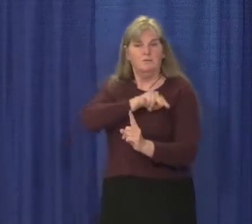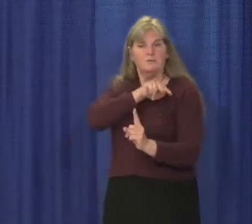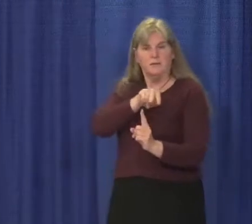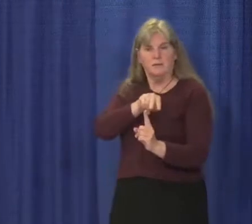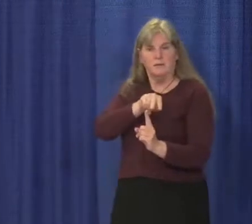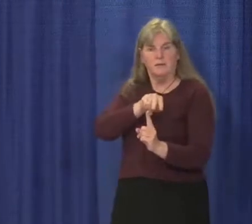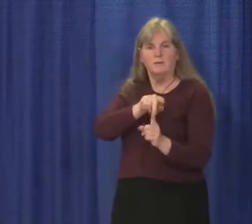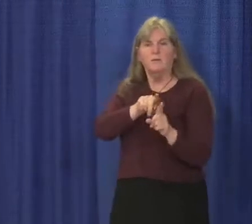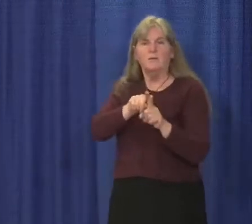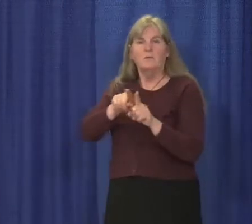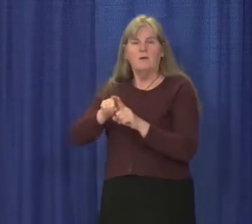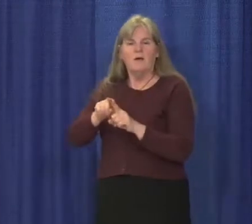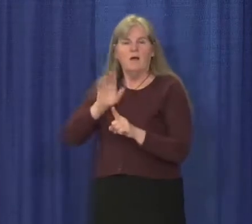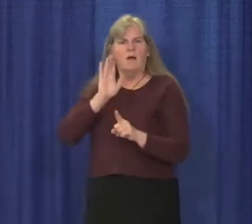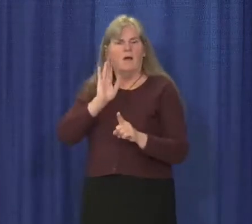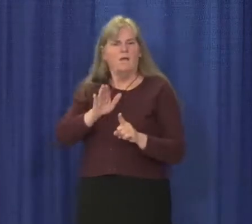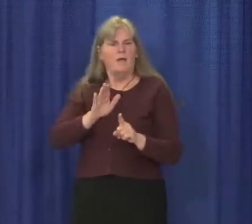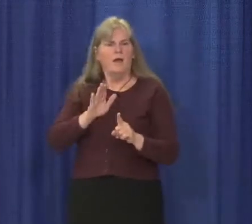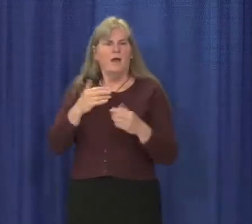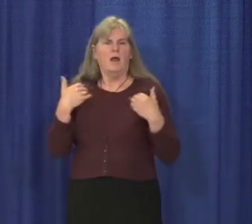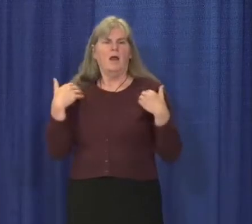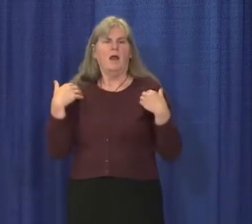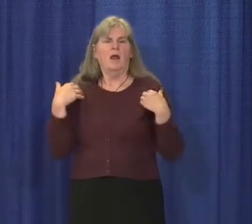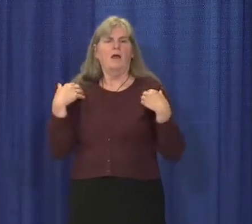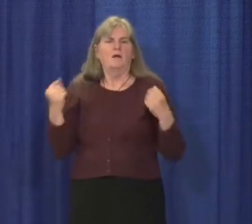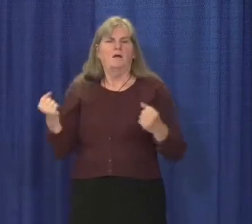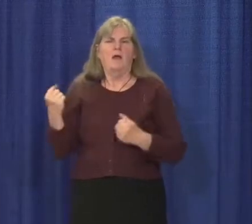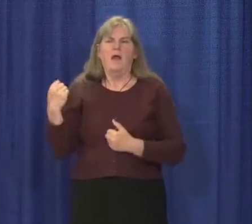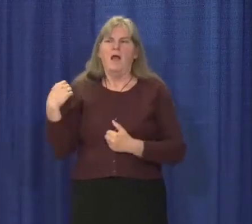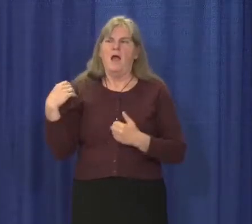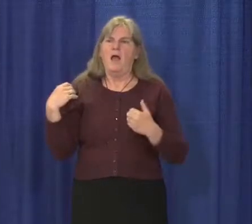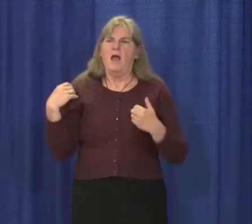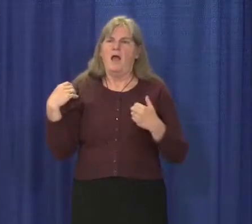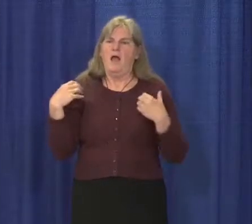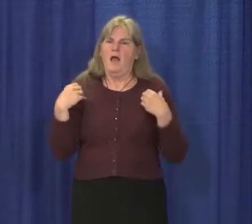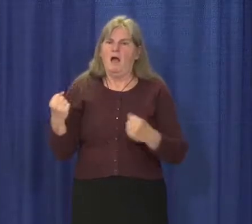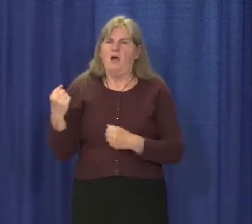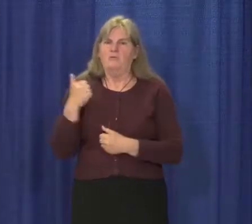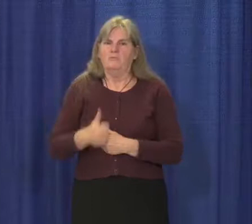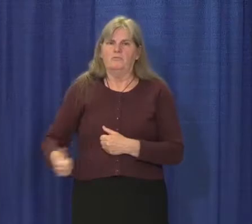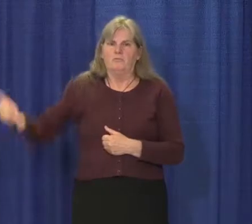it's what their chief medical officers of health have been saying about what it means to